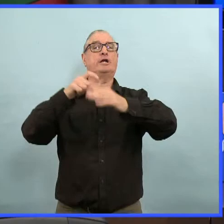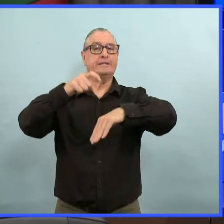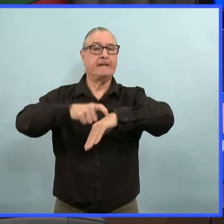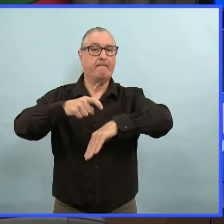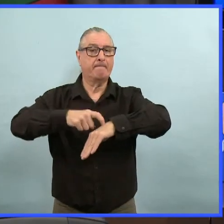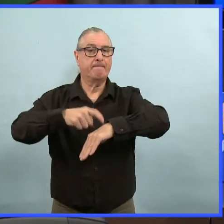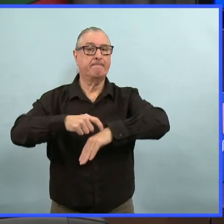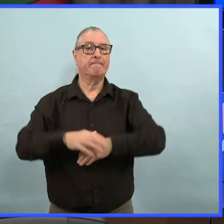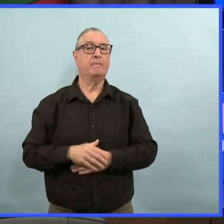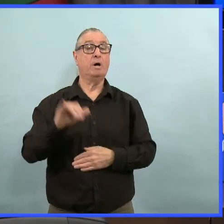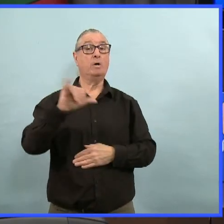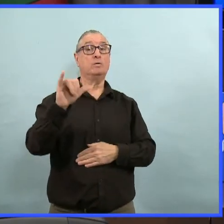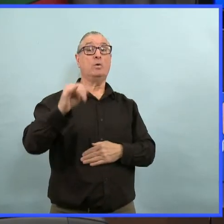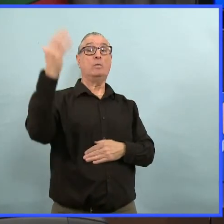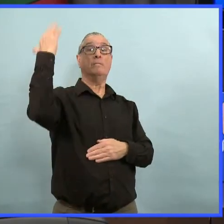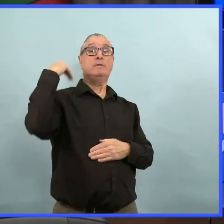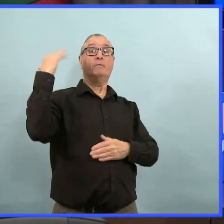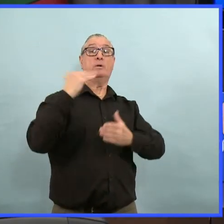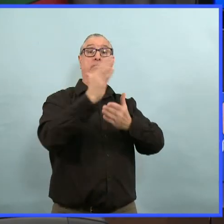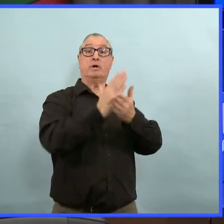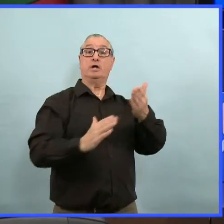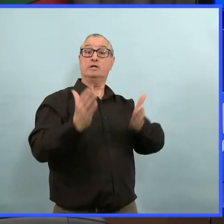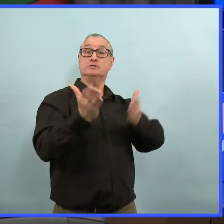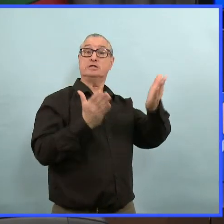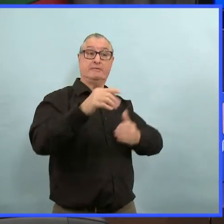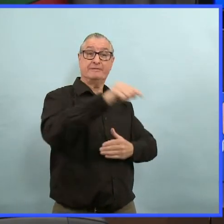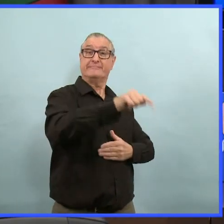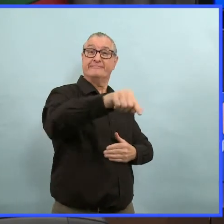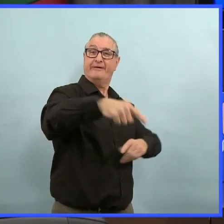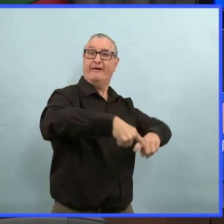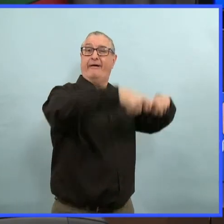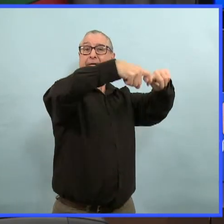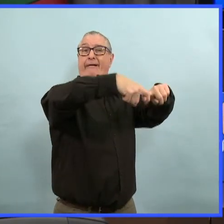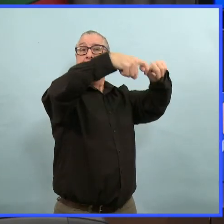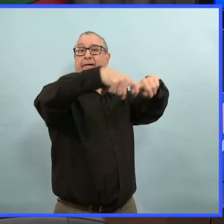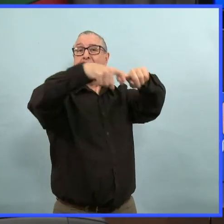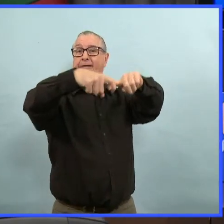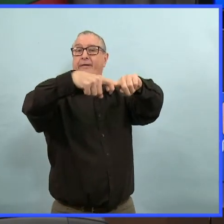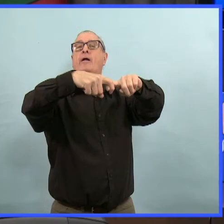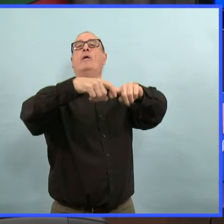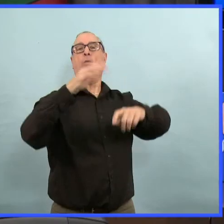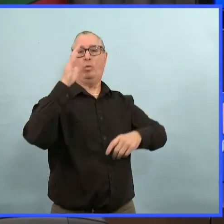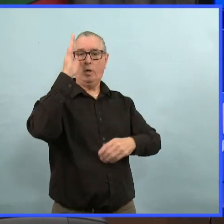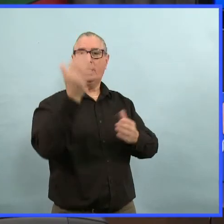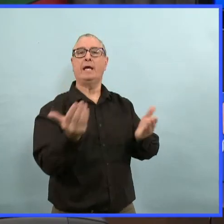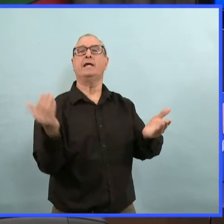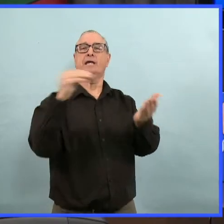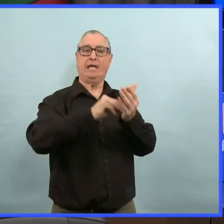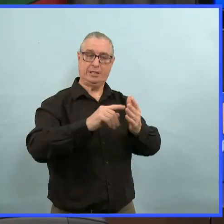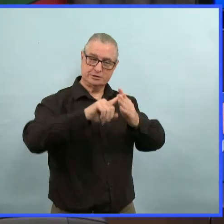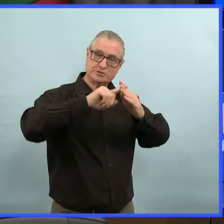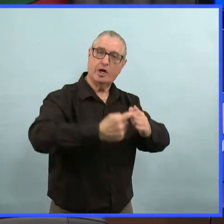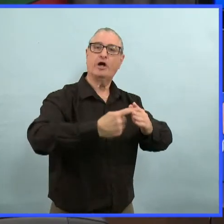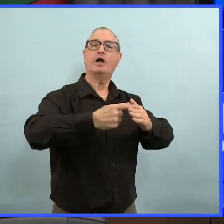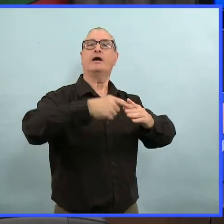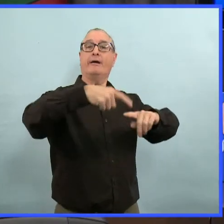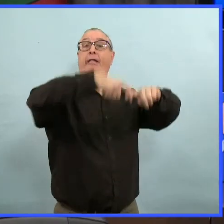and building up services such as surgeries to their pre-pandemic levels so that's in place